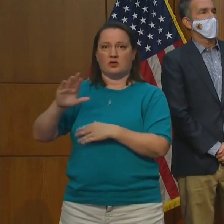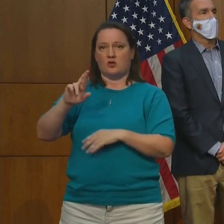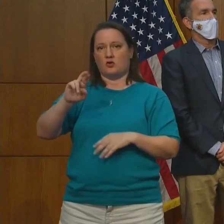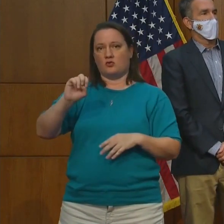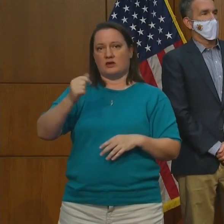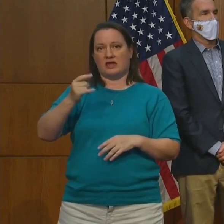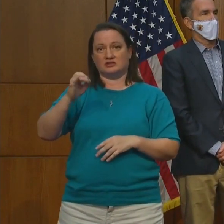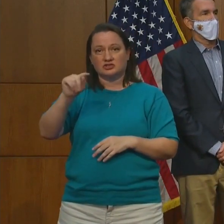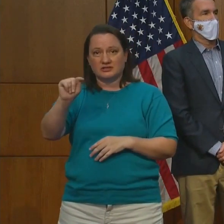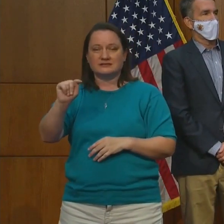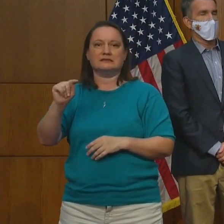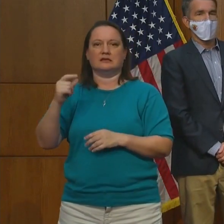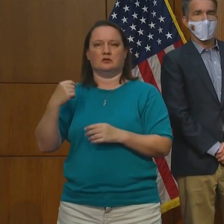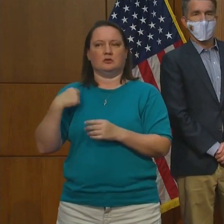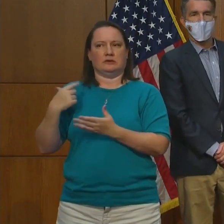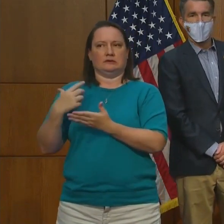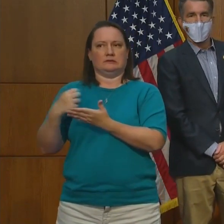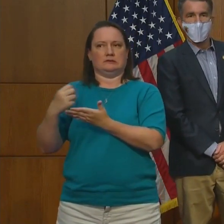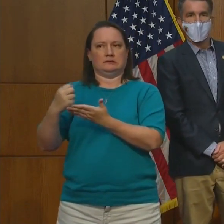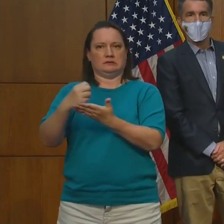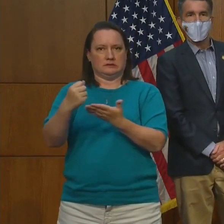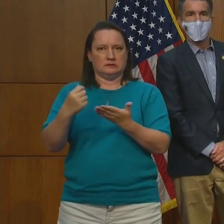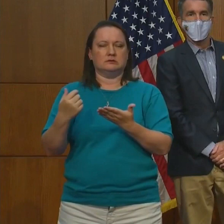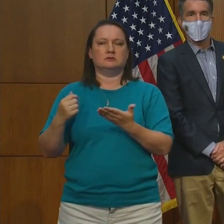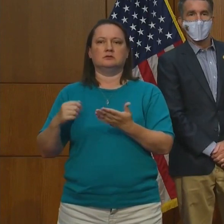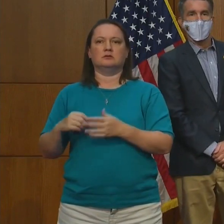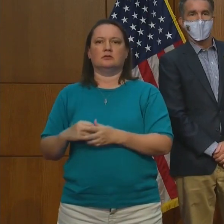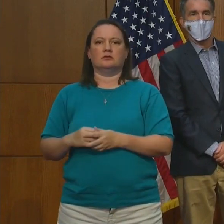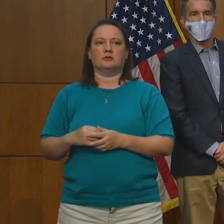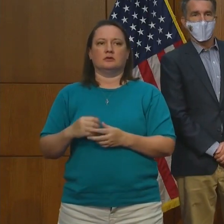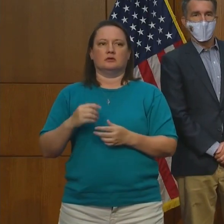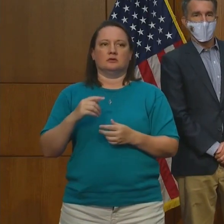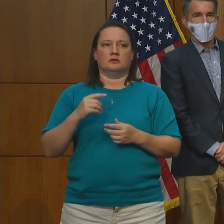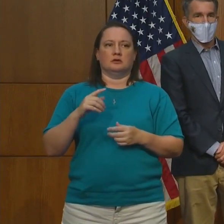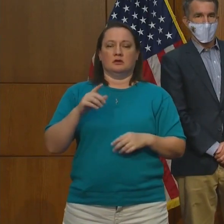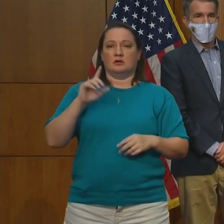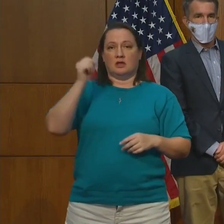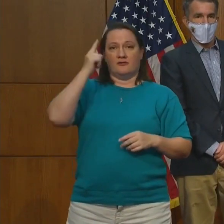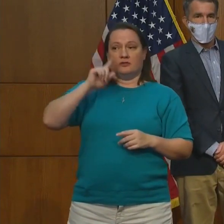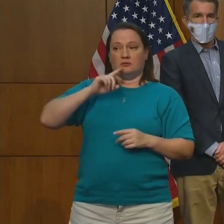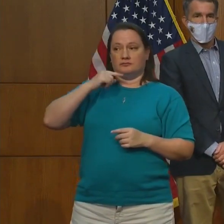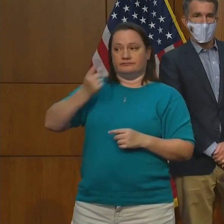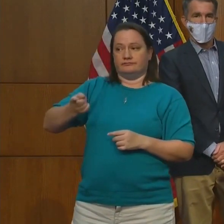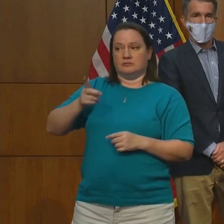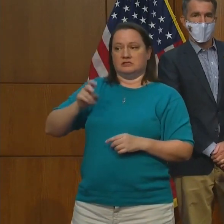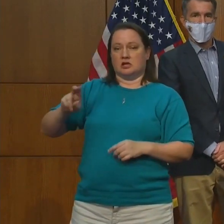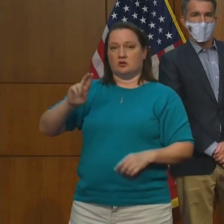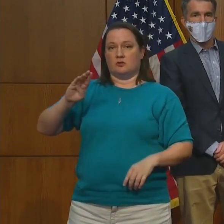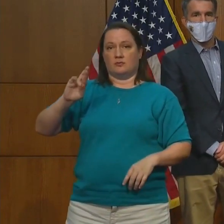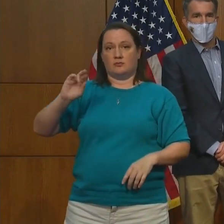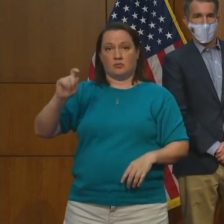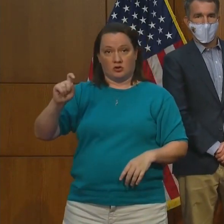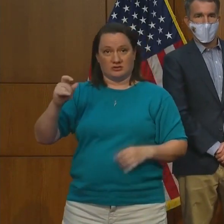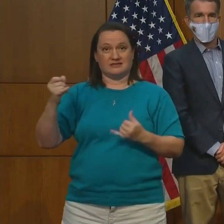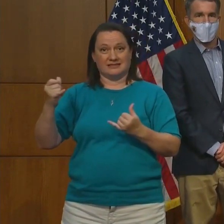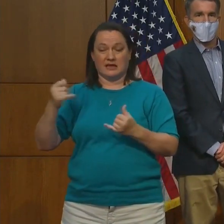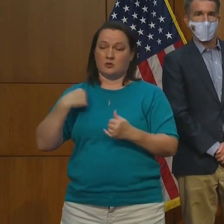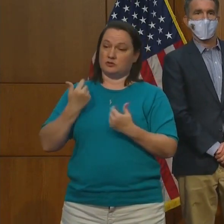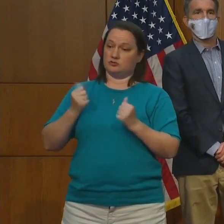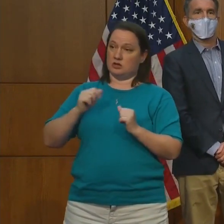NO STANDING REPORTING BUT IT'S DEFINITELY. CHANGED AND THE ALL OF THE- OTHER SPOT SHORTAGES